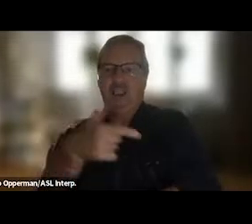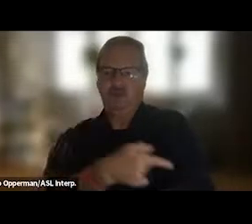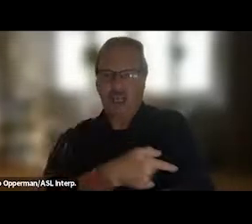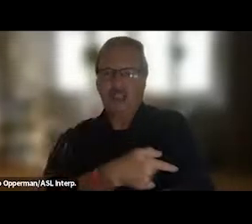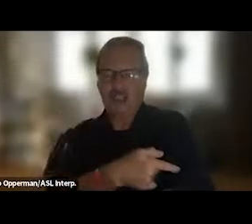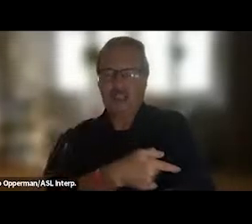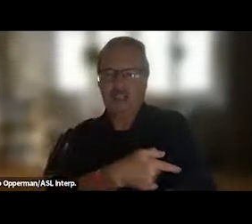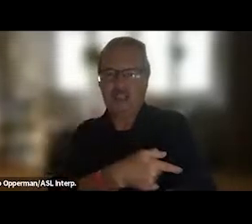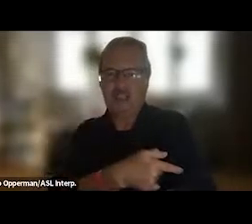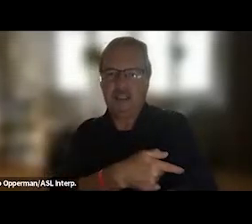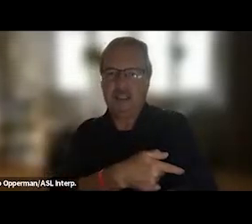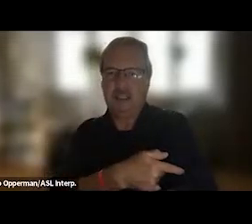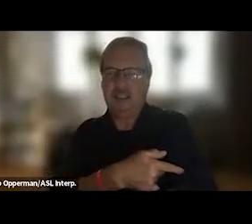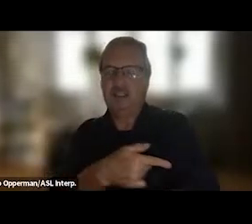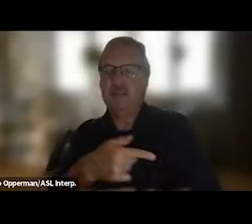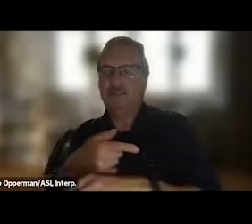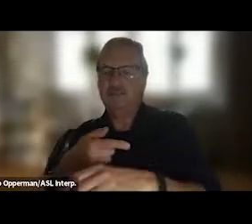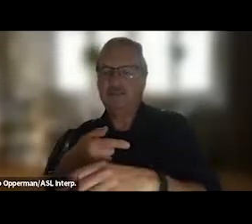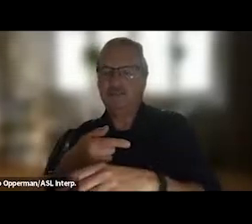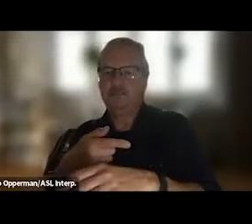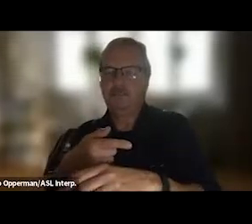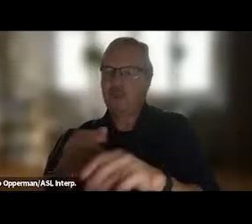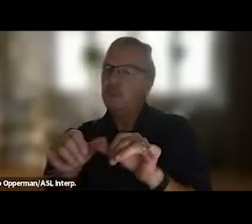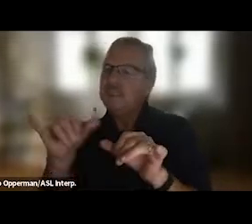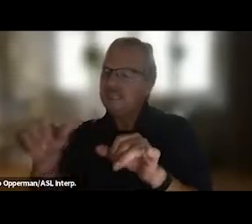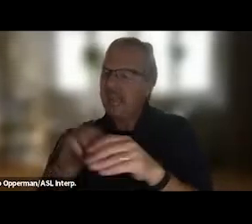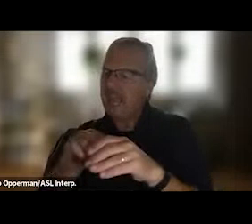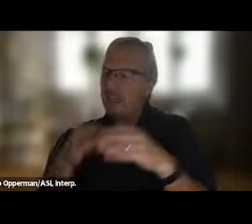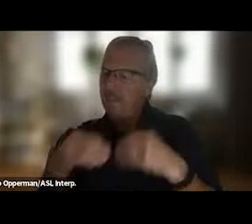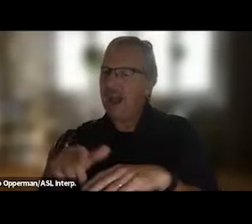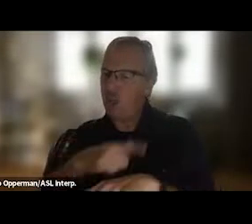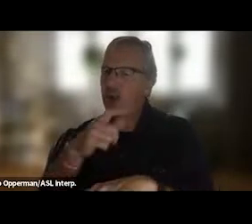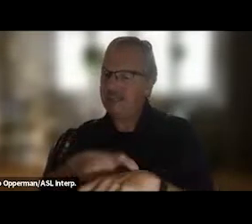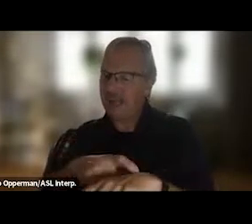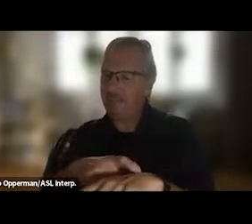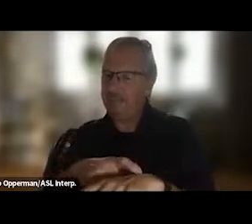Subcutaneous, which would last for a while. Few of the jails at this point,